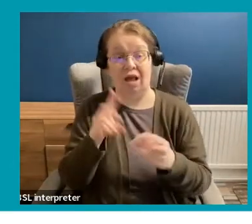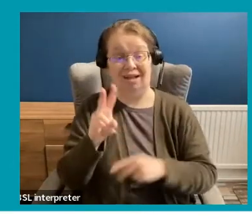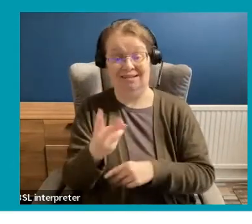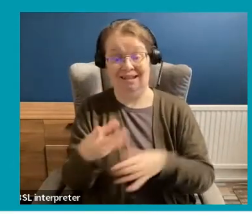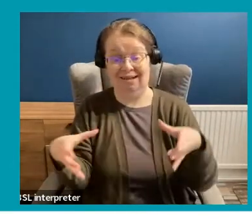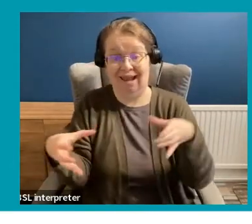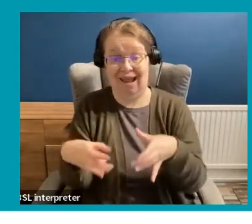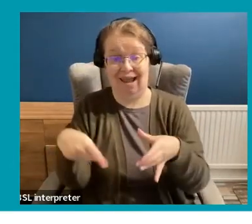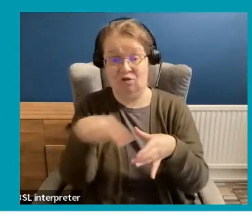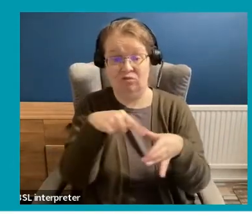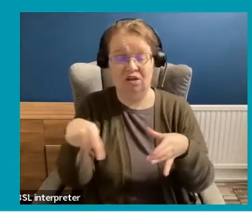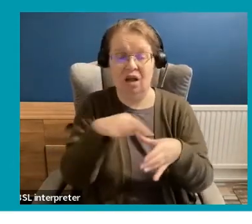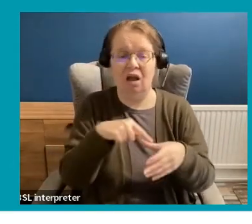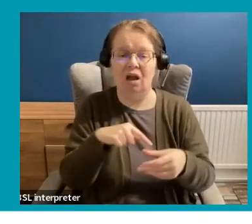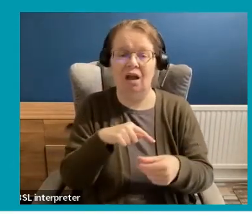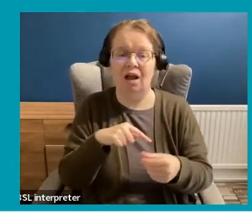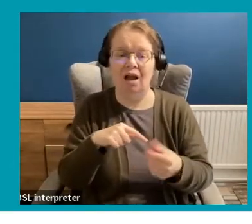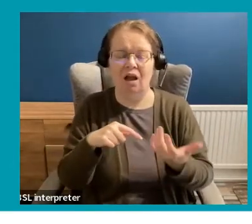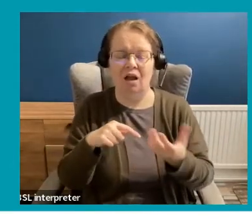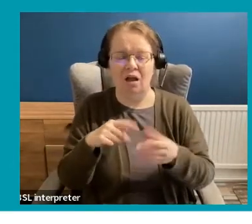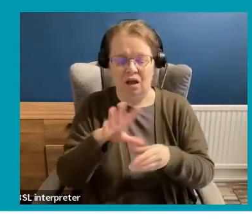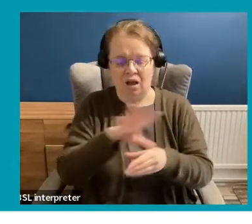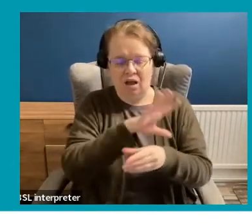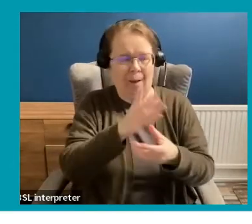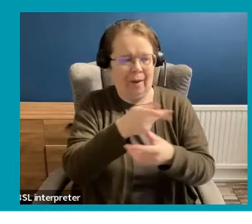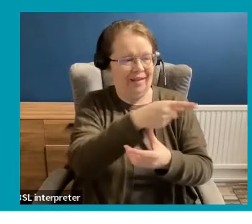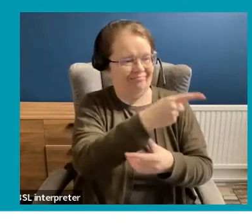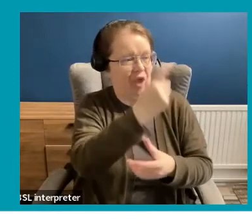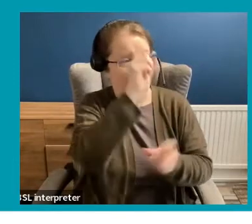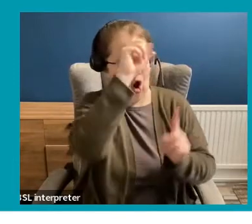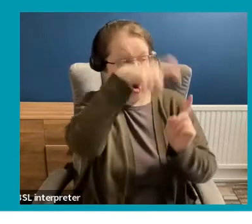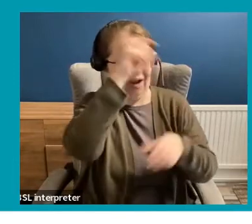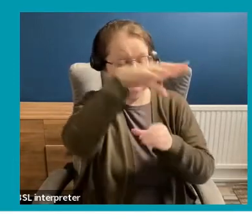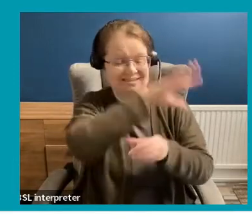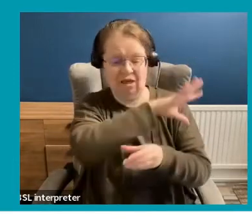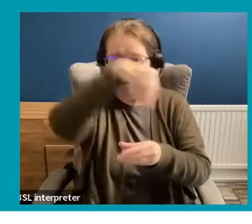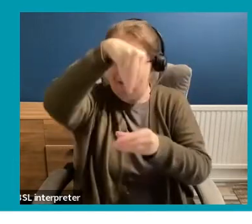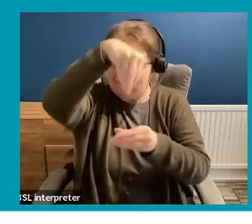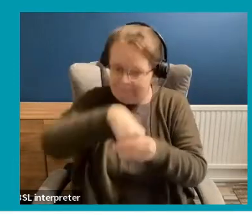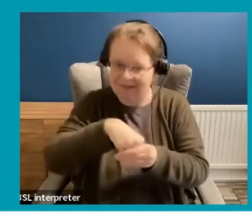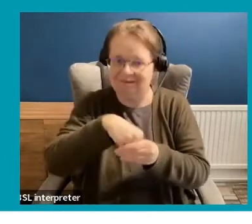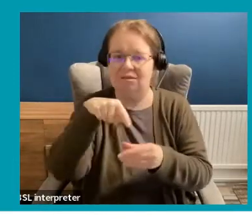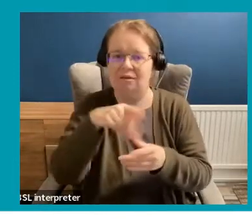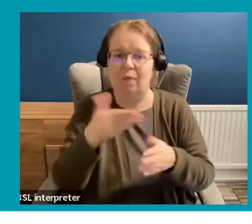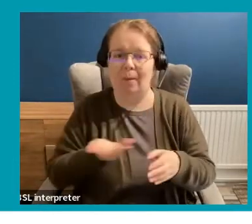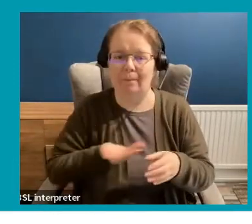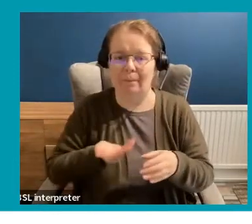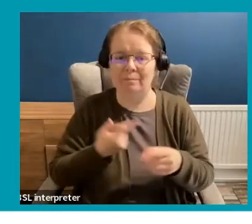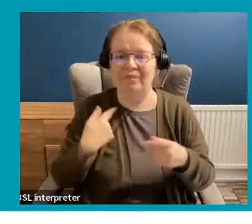which is really about embedding it in the business I talk about change, colleague experience and